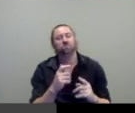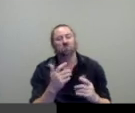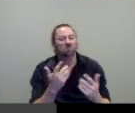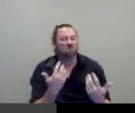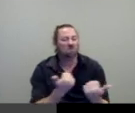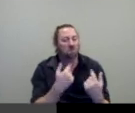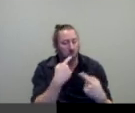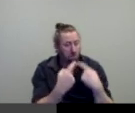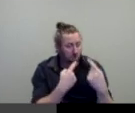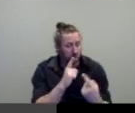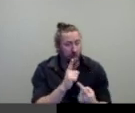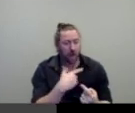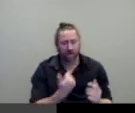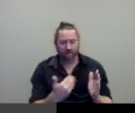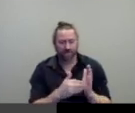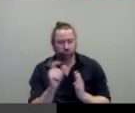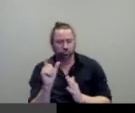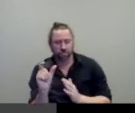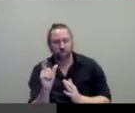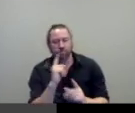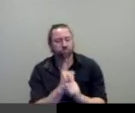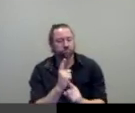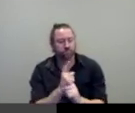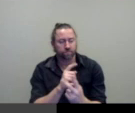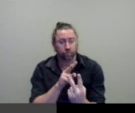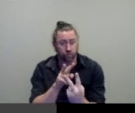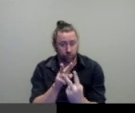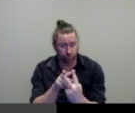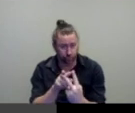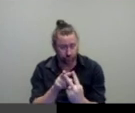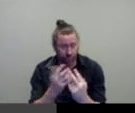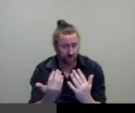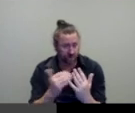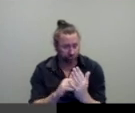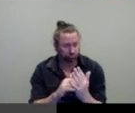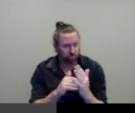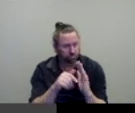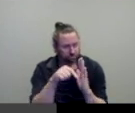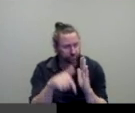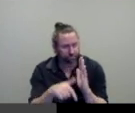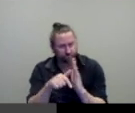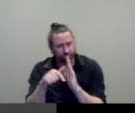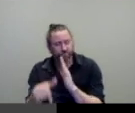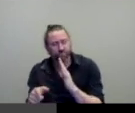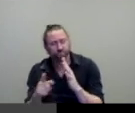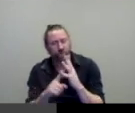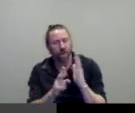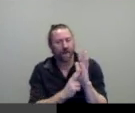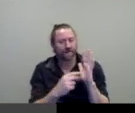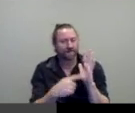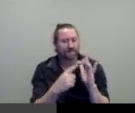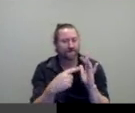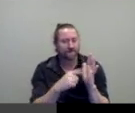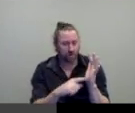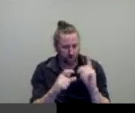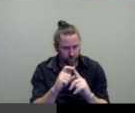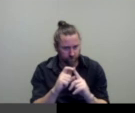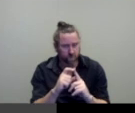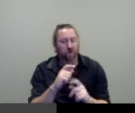use the end of this talk to outline two further areas where untitled reiterates an interest and